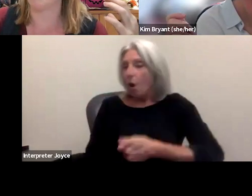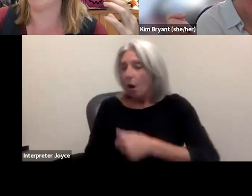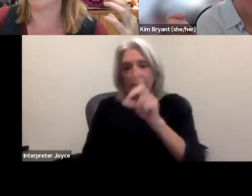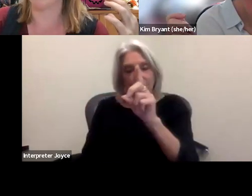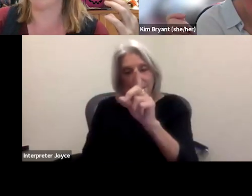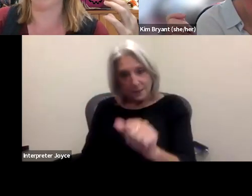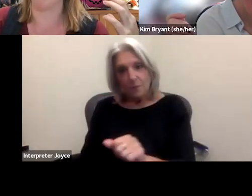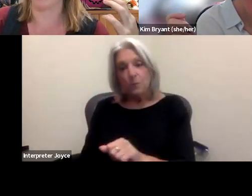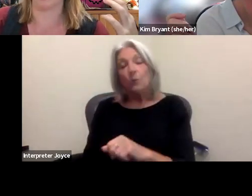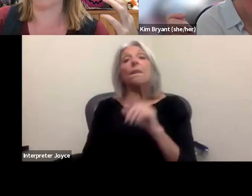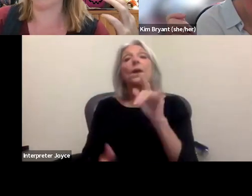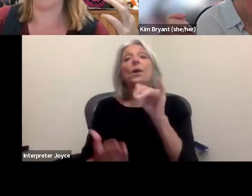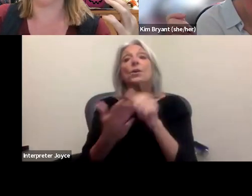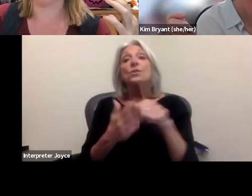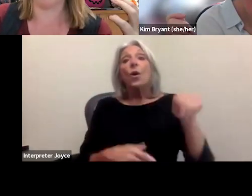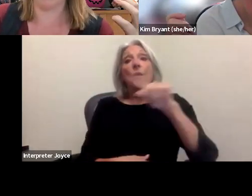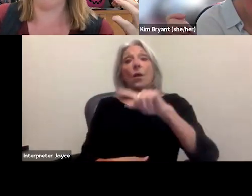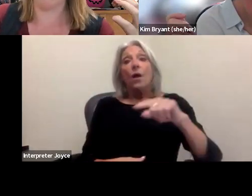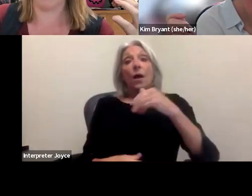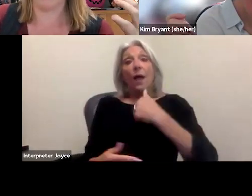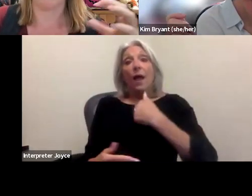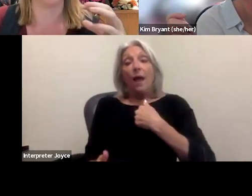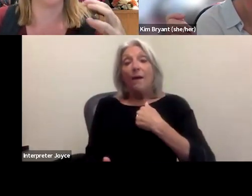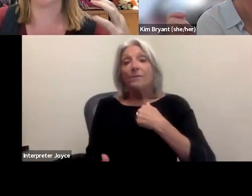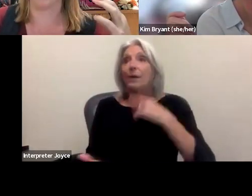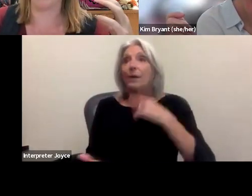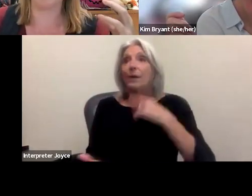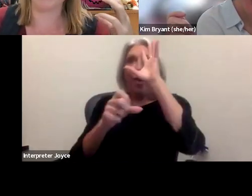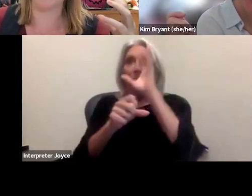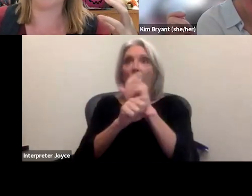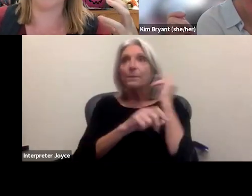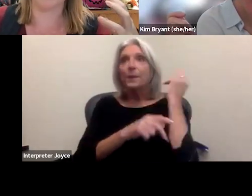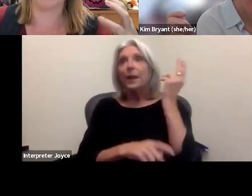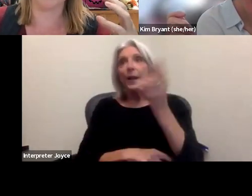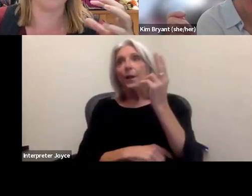where so many disabled people have been excluded historically and seen as objects historically,